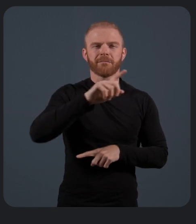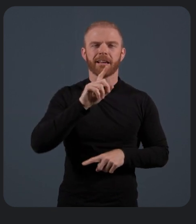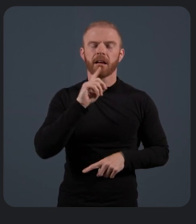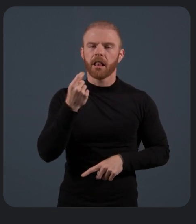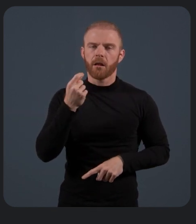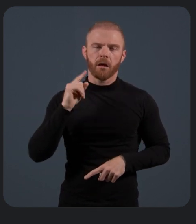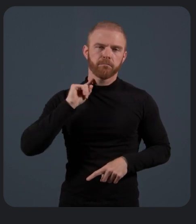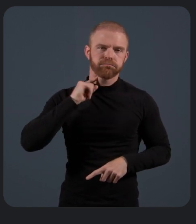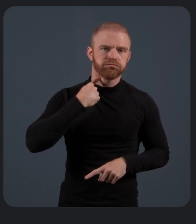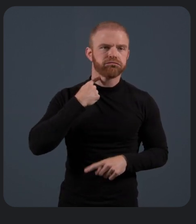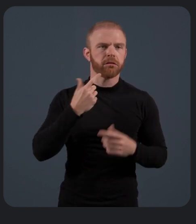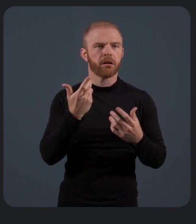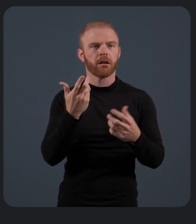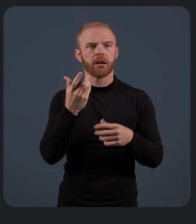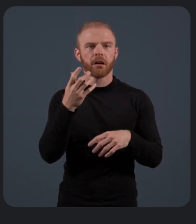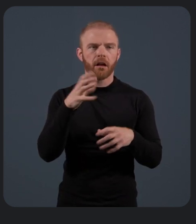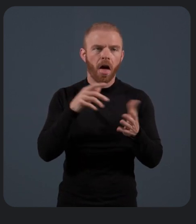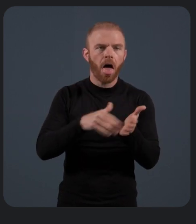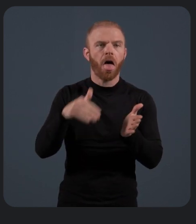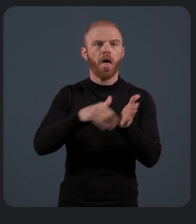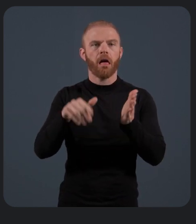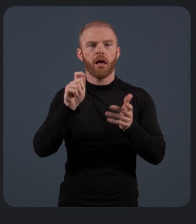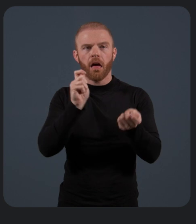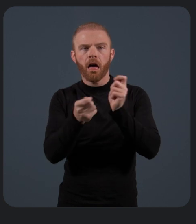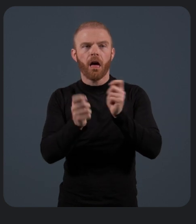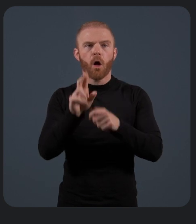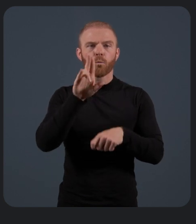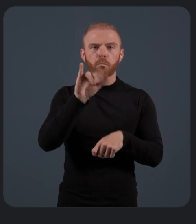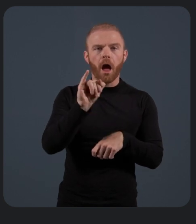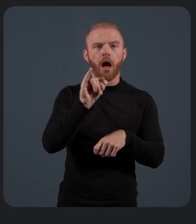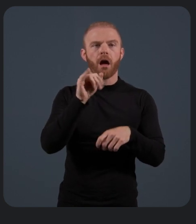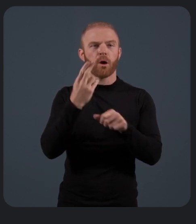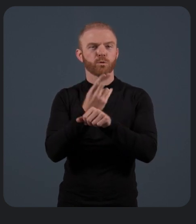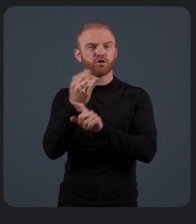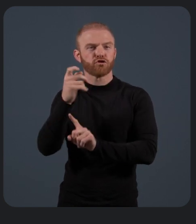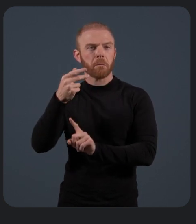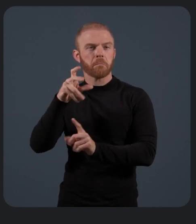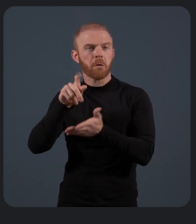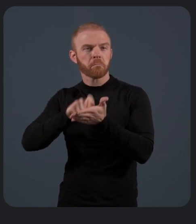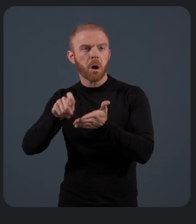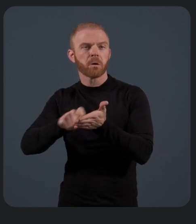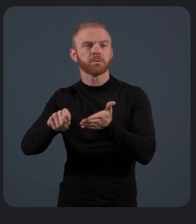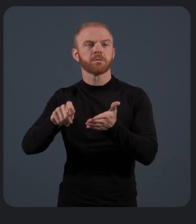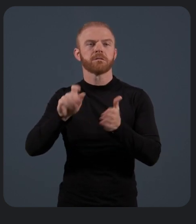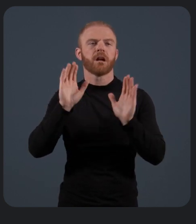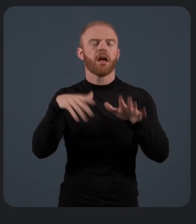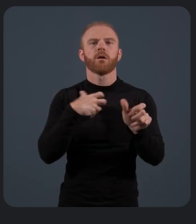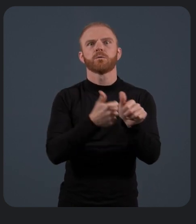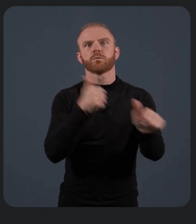to do iterative UI changes for Jetpack Compose. And, at all costs, avoid doing full builds.